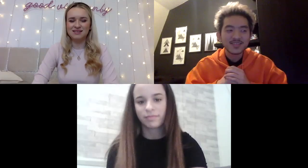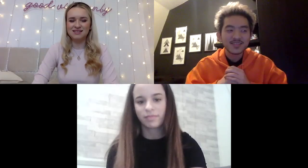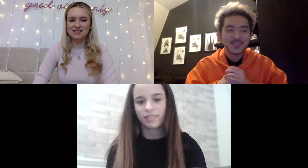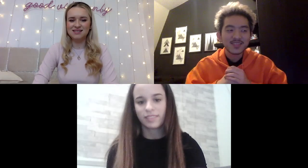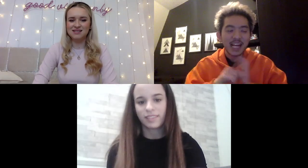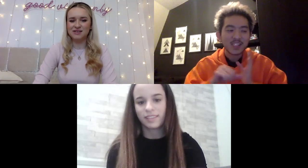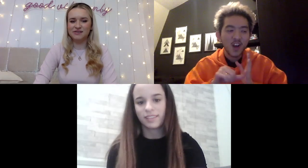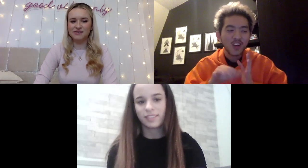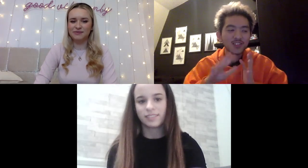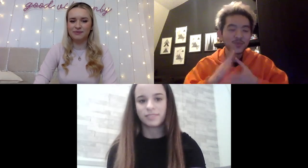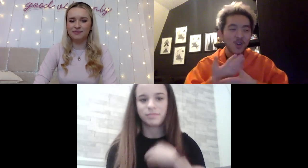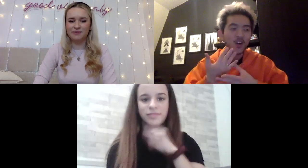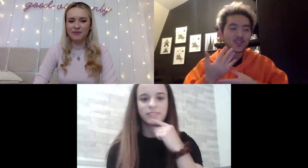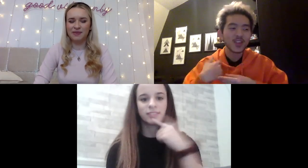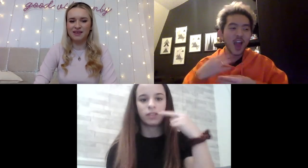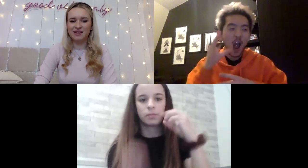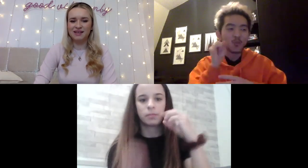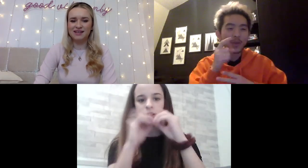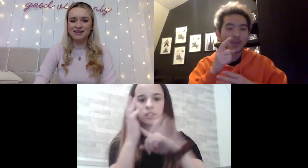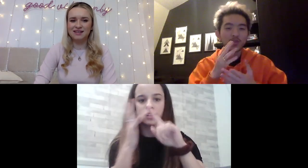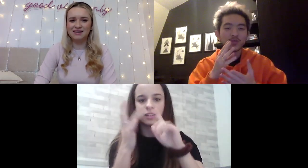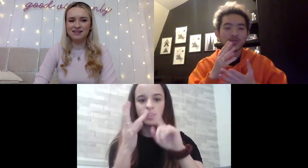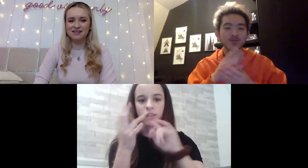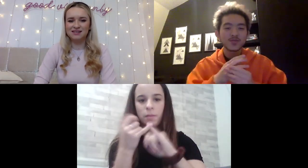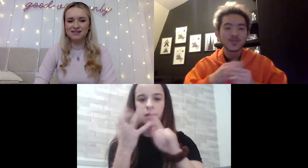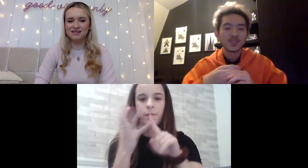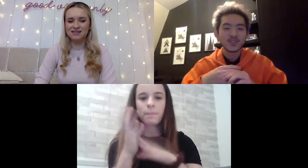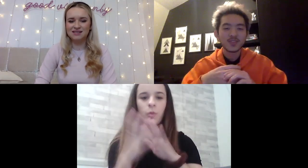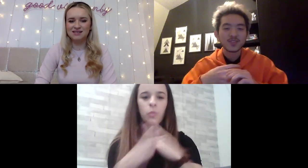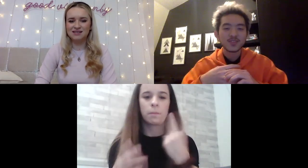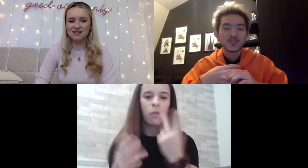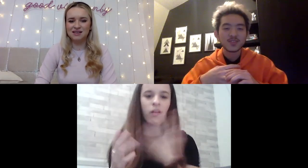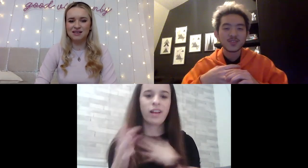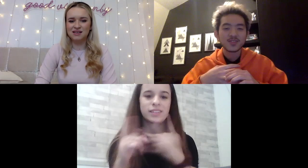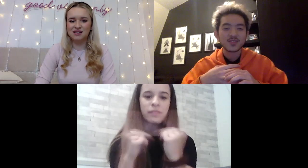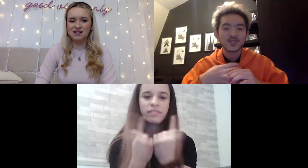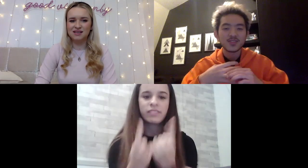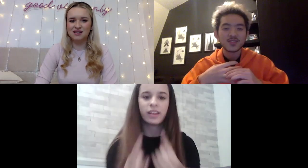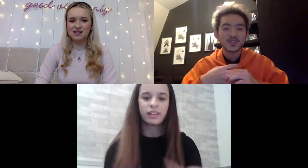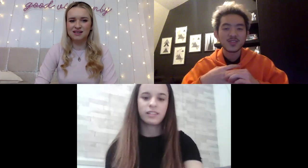B: It's so hard because I remember - Jem: I think cherry blossom because we like the same things